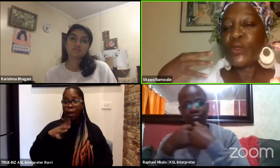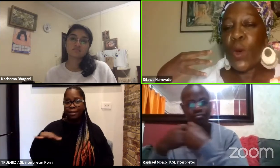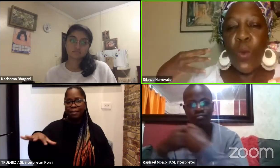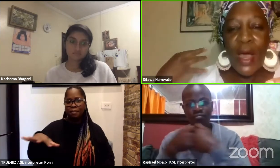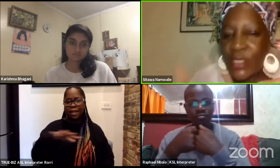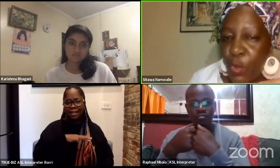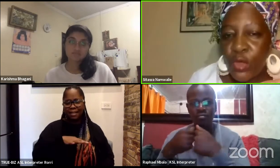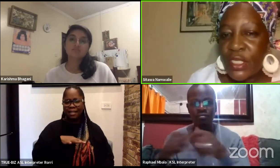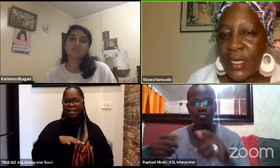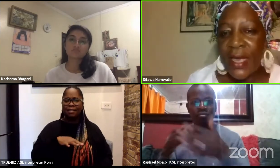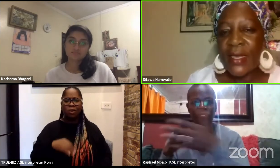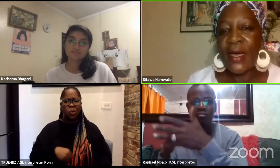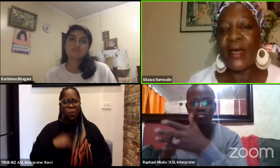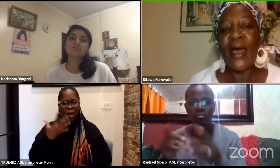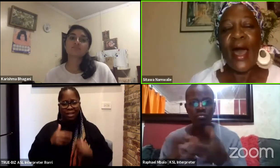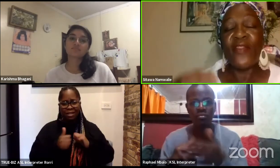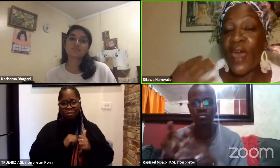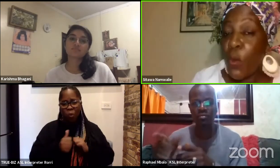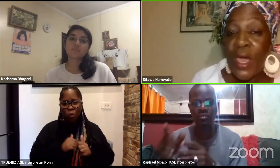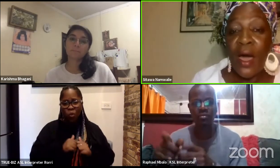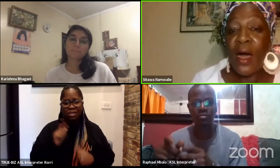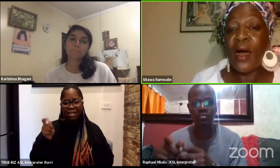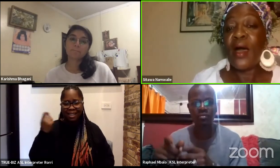these were white sports in Kenya, and there we are,